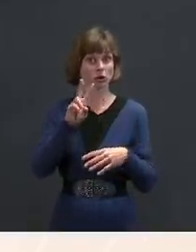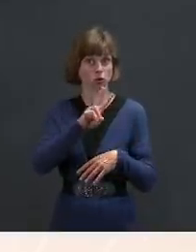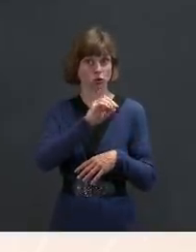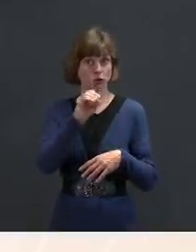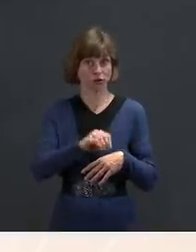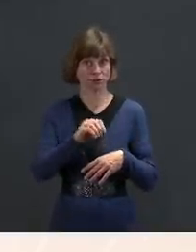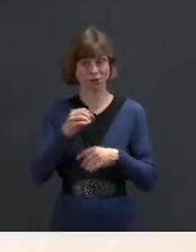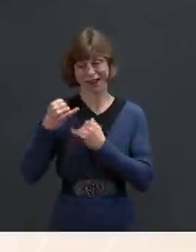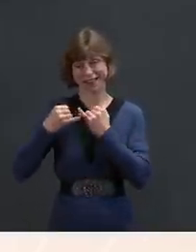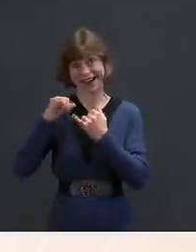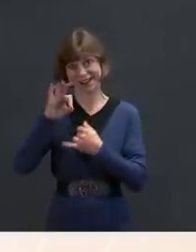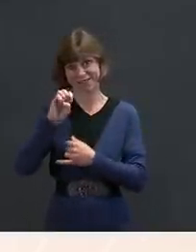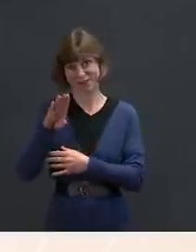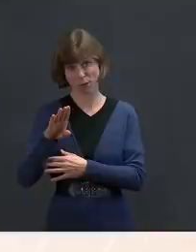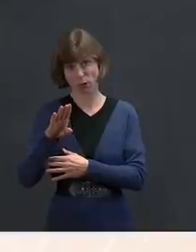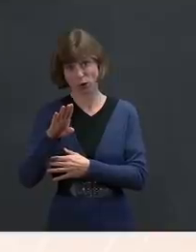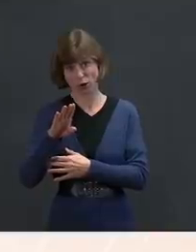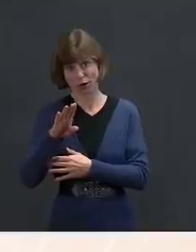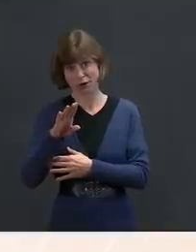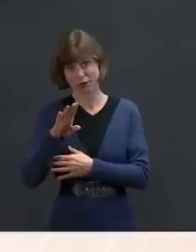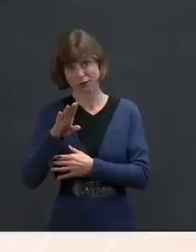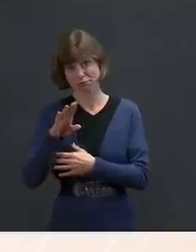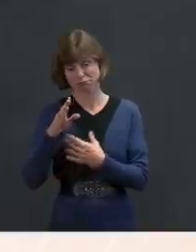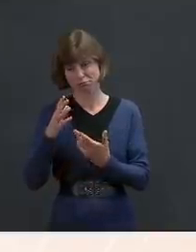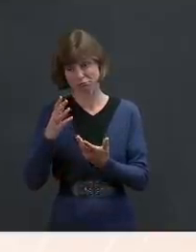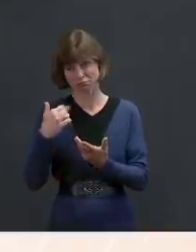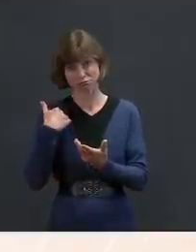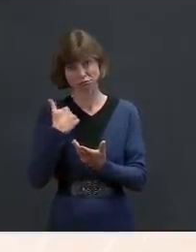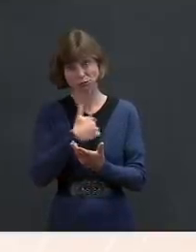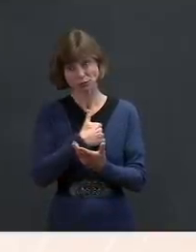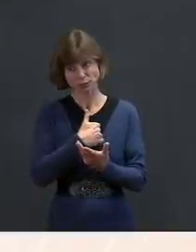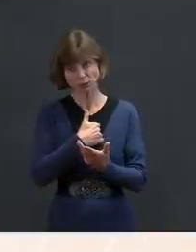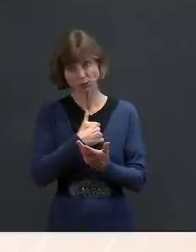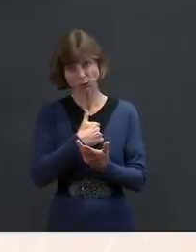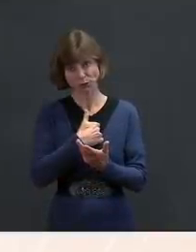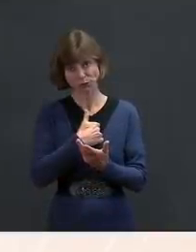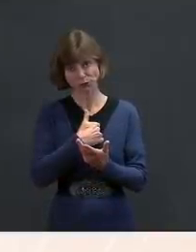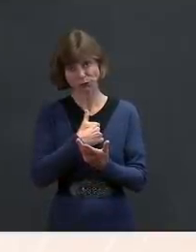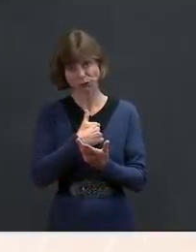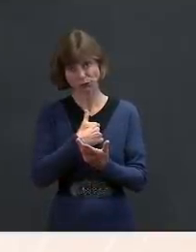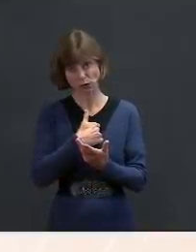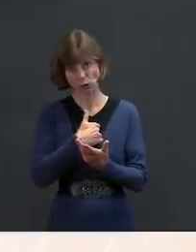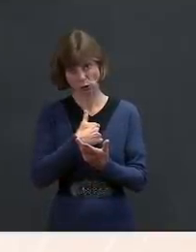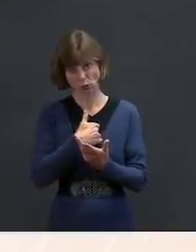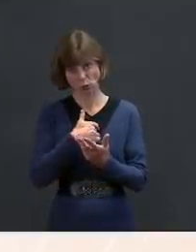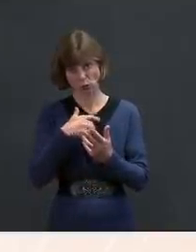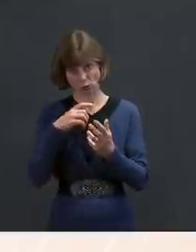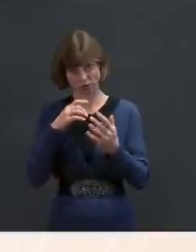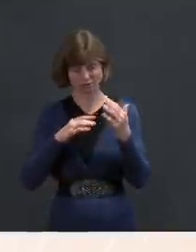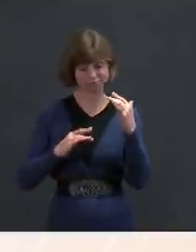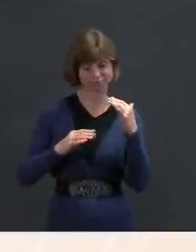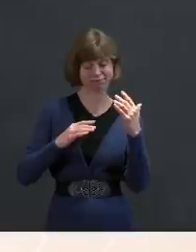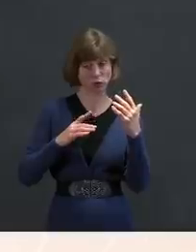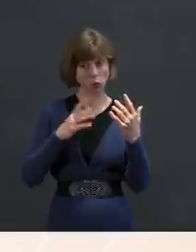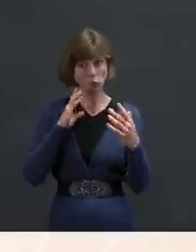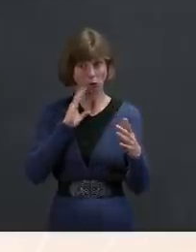At the end of February, we were -- we were able to reach 20 percent of the frontline personnel.